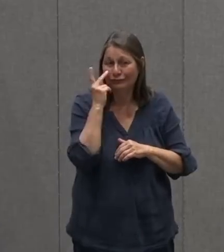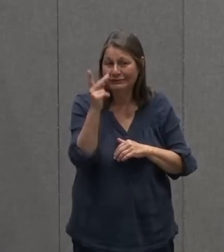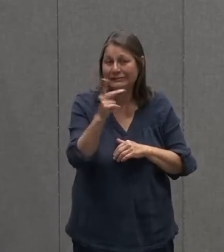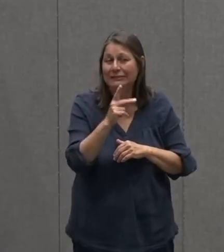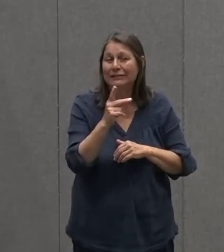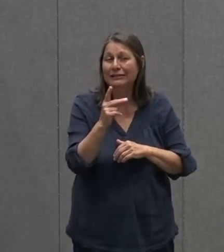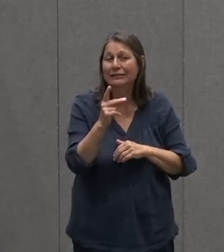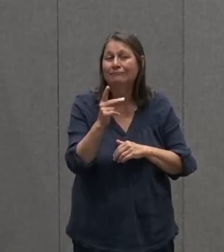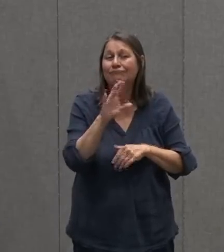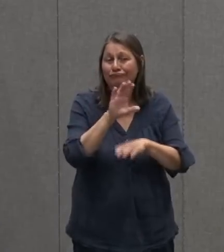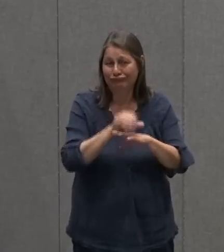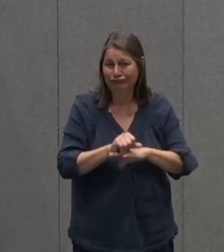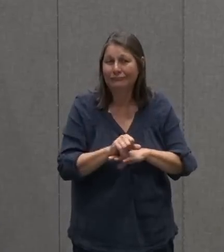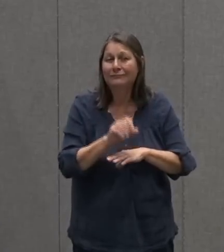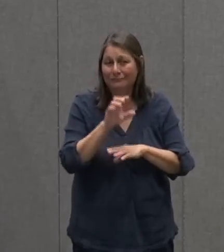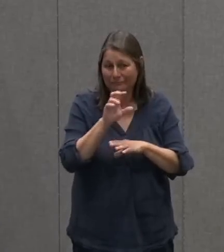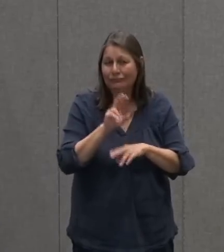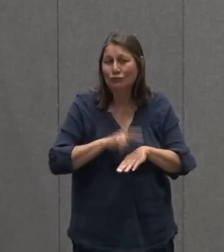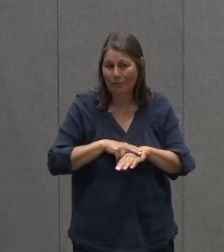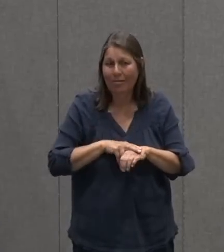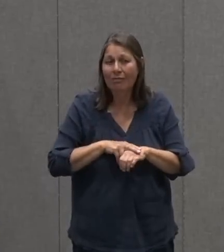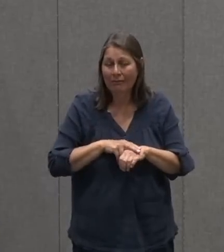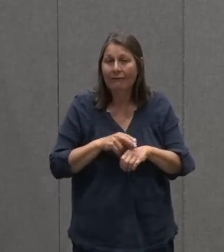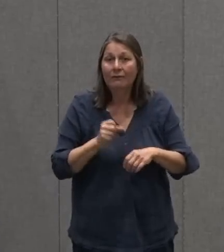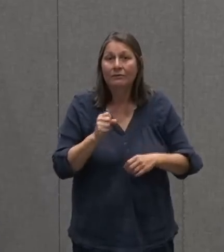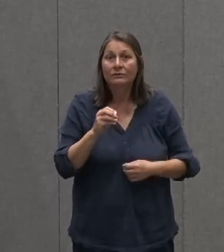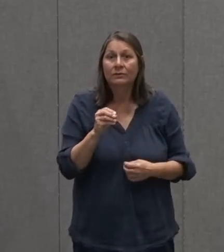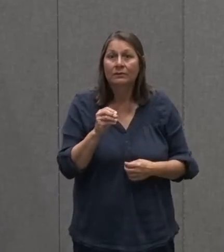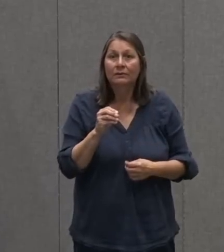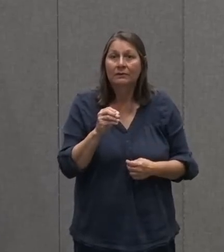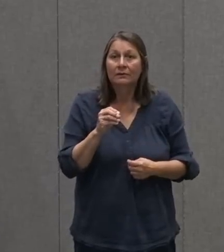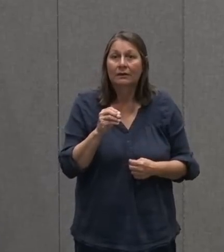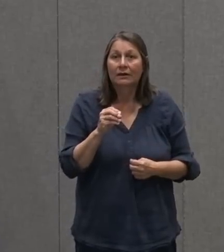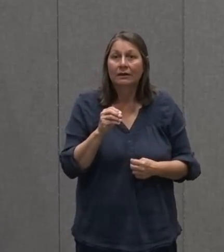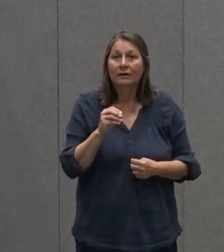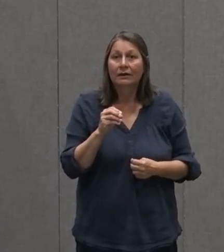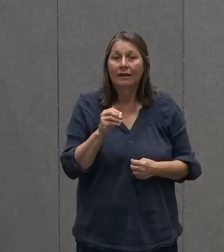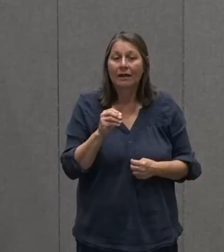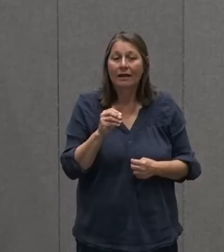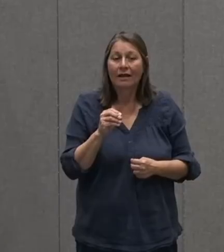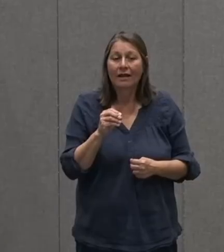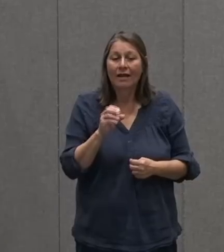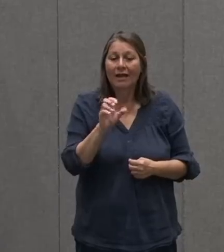If you notice over here, I have the sum on the left hand side.